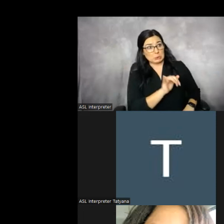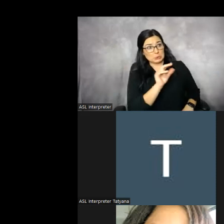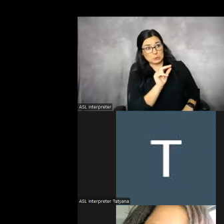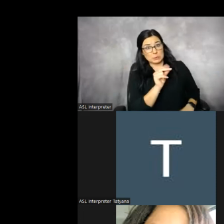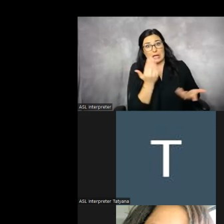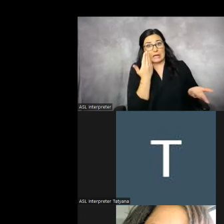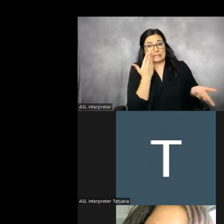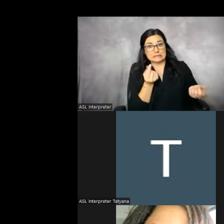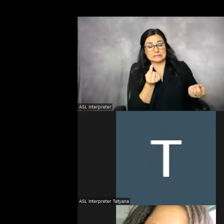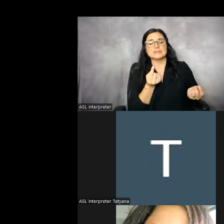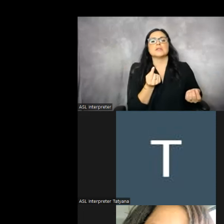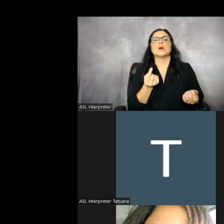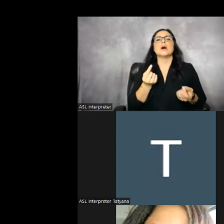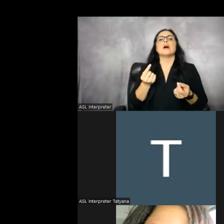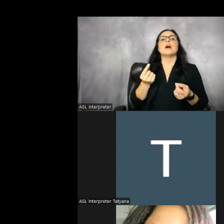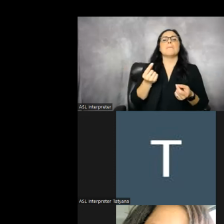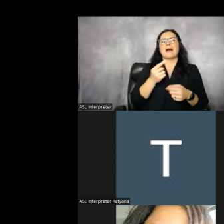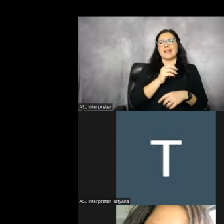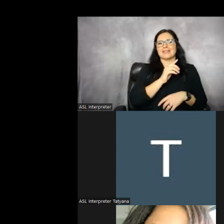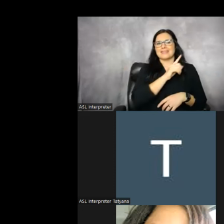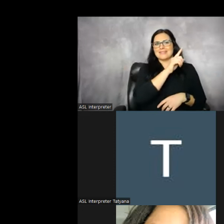What are the key tasks or functions that users